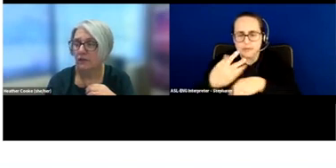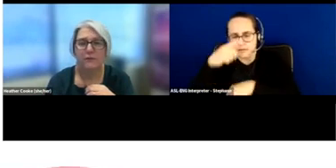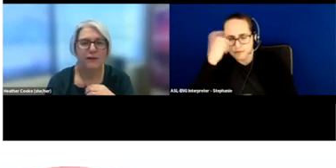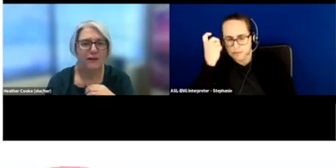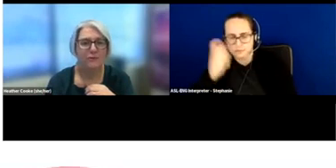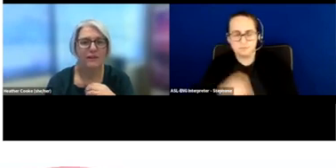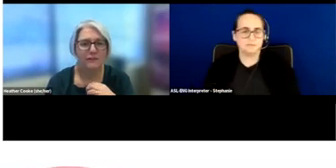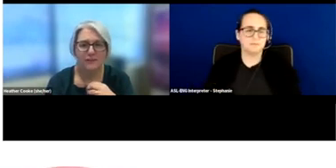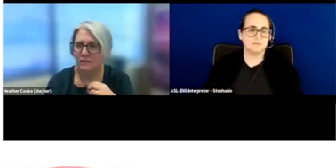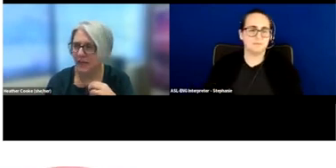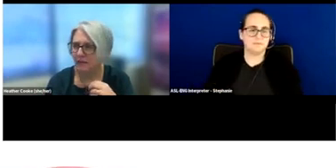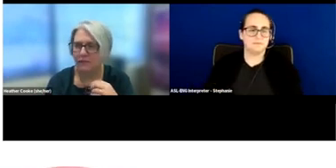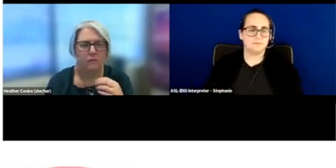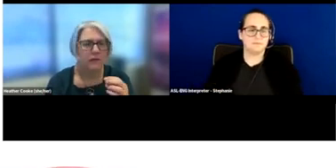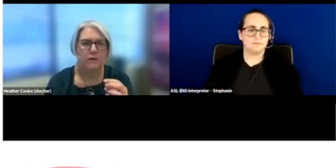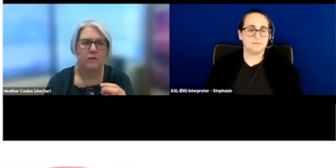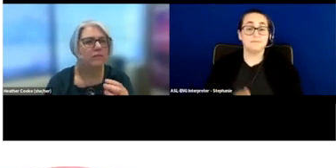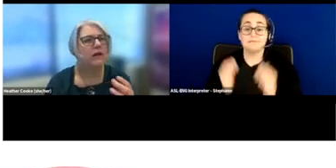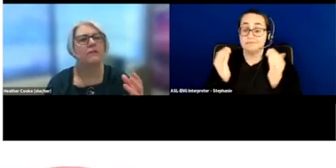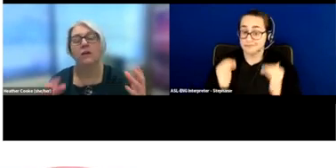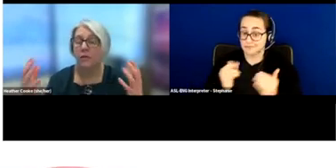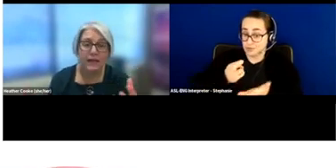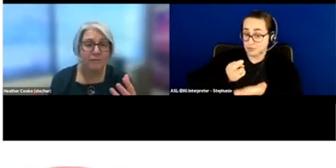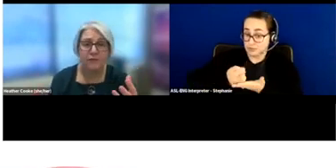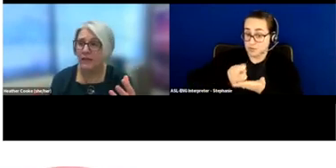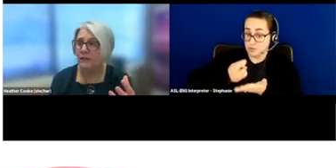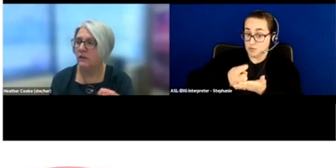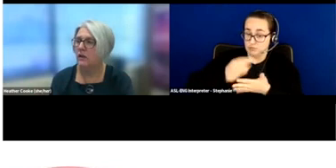there's also a resources page. This is really where we've tried